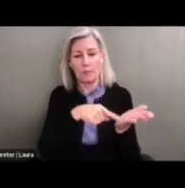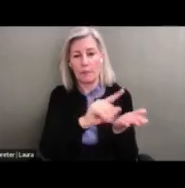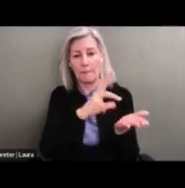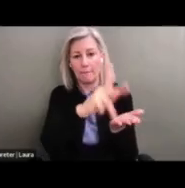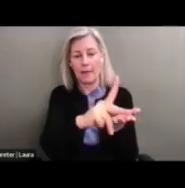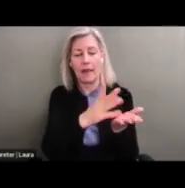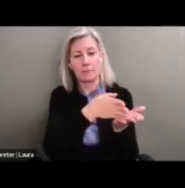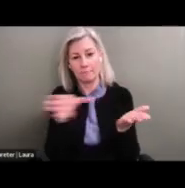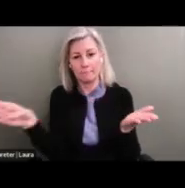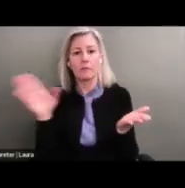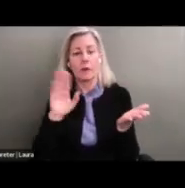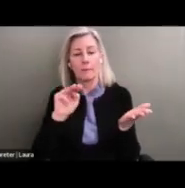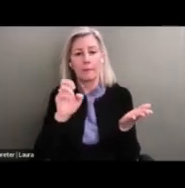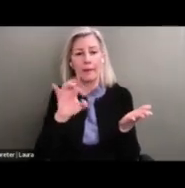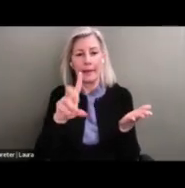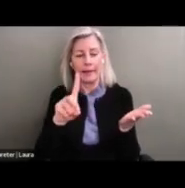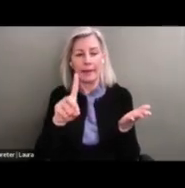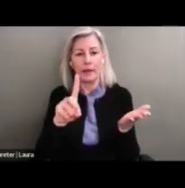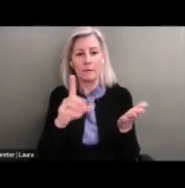In October 2025, North Carolina